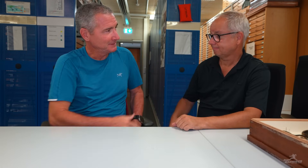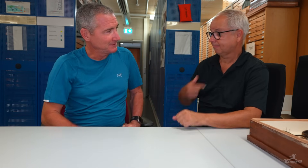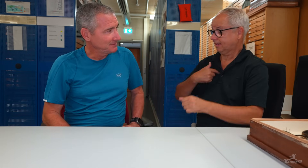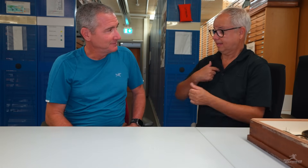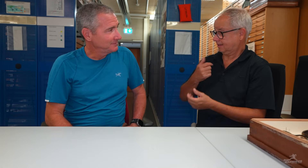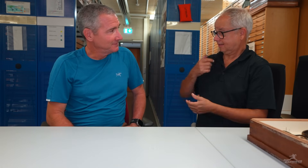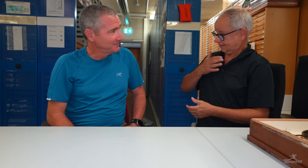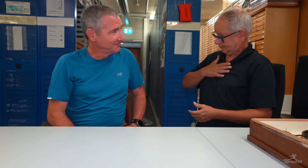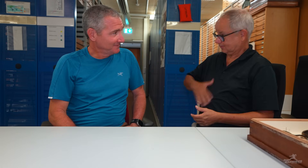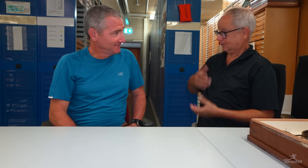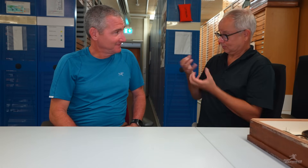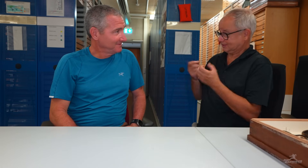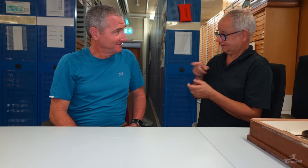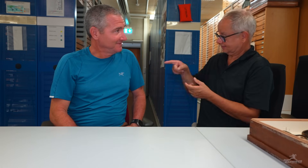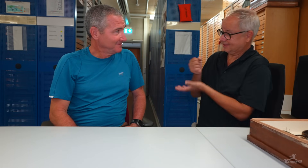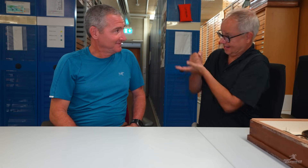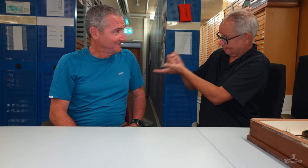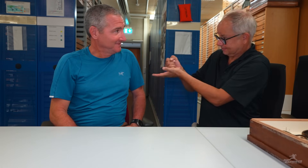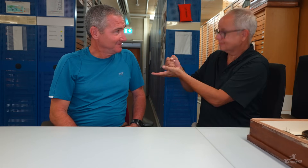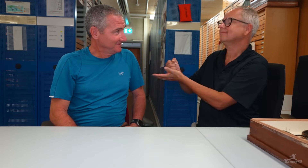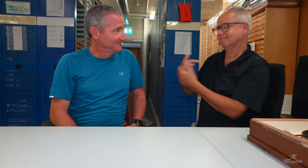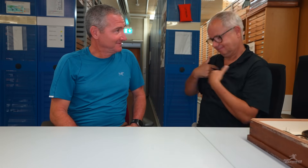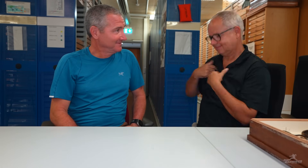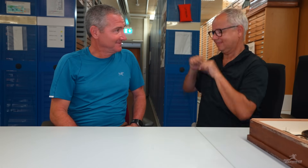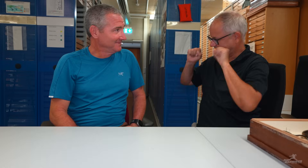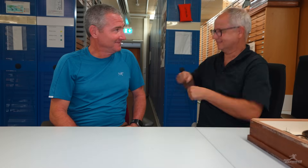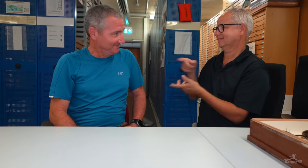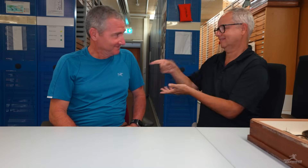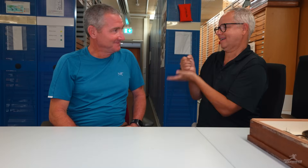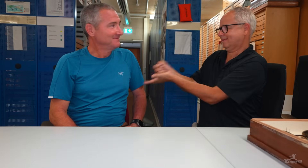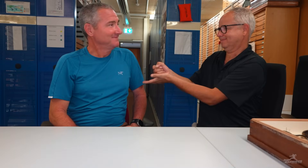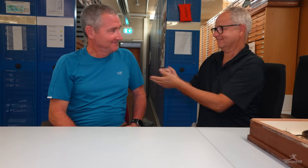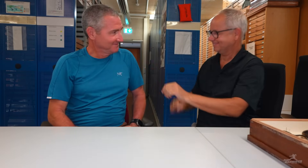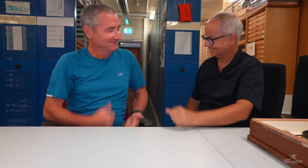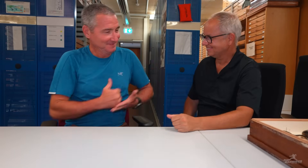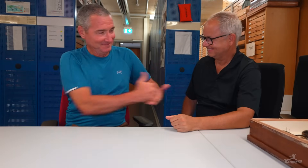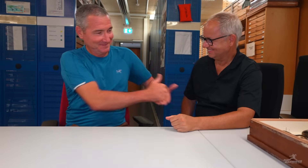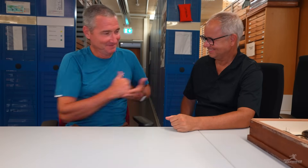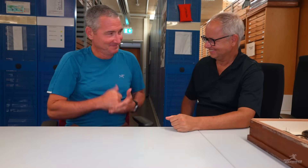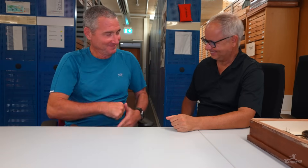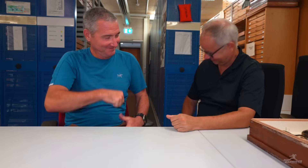I’m always happy to help when I can! We help each other!